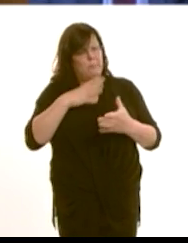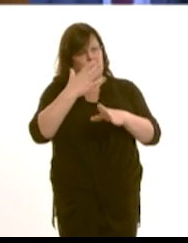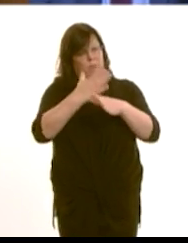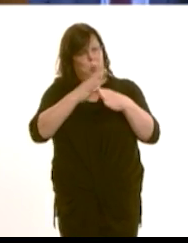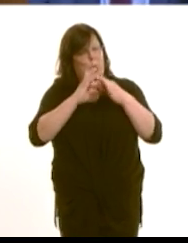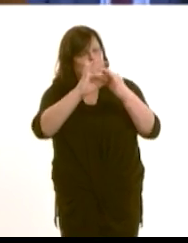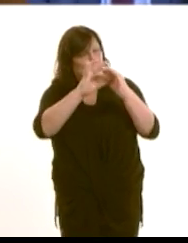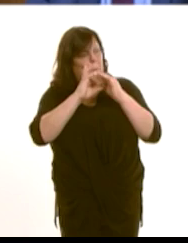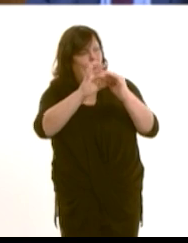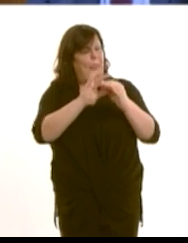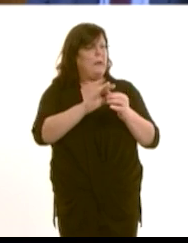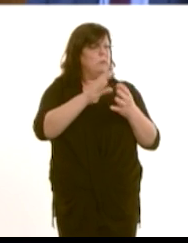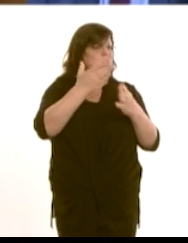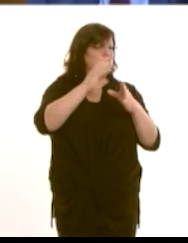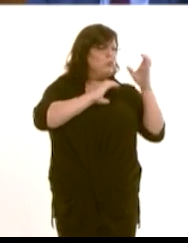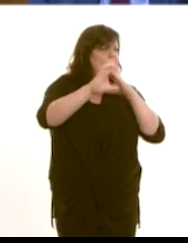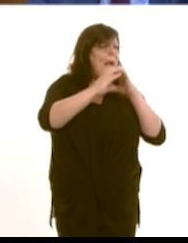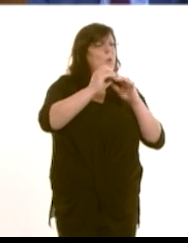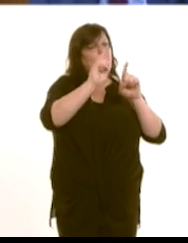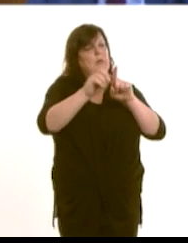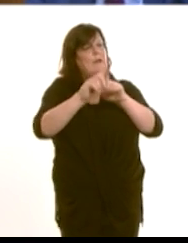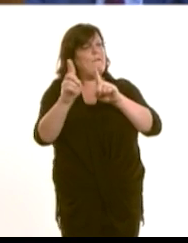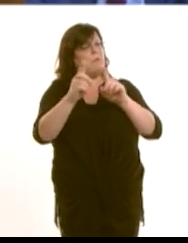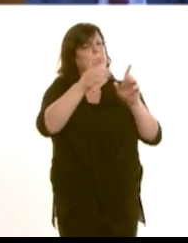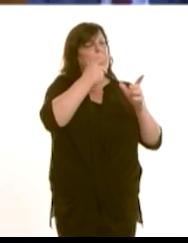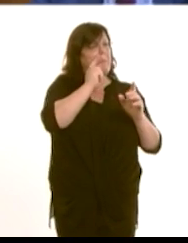Itís right to say that open-mike sessions havenít taken place for some years.